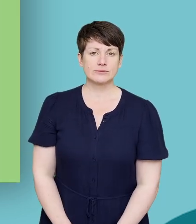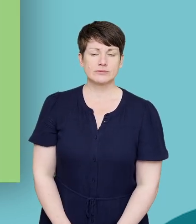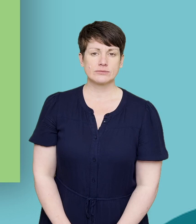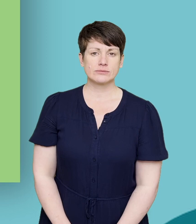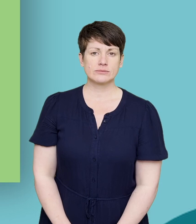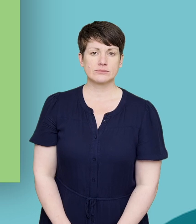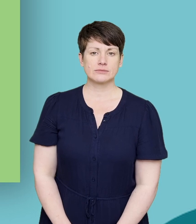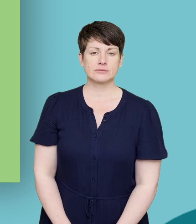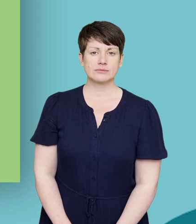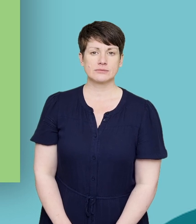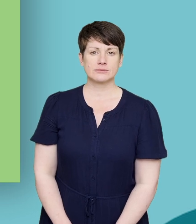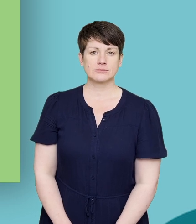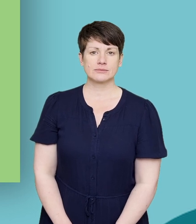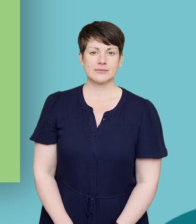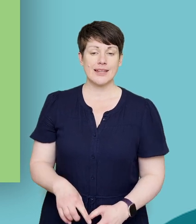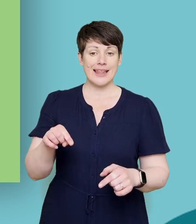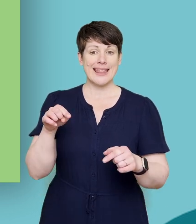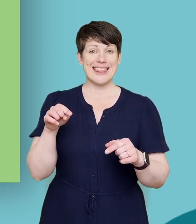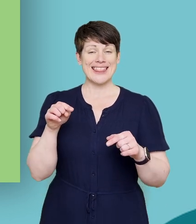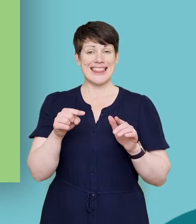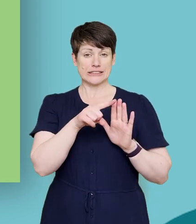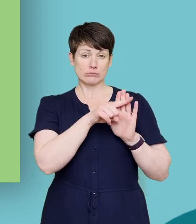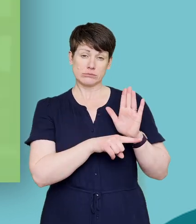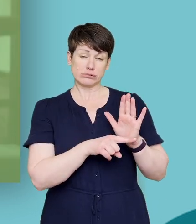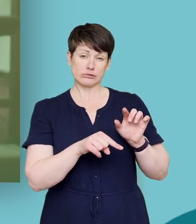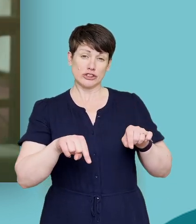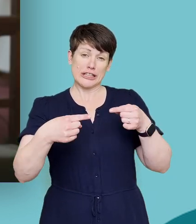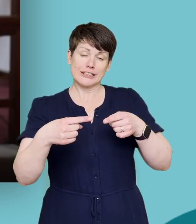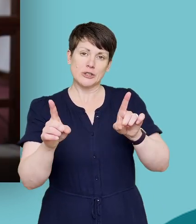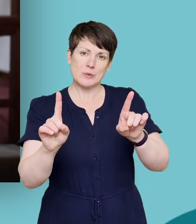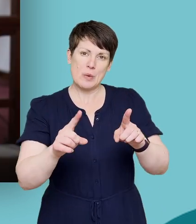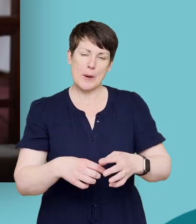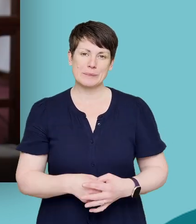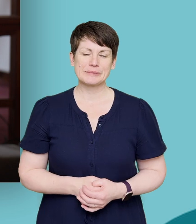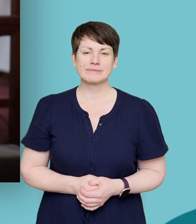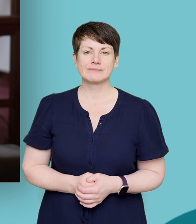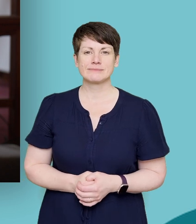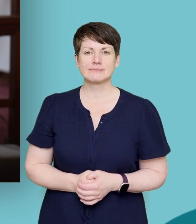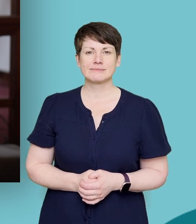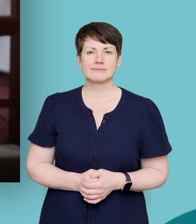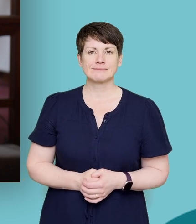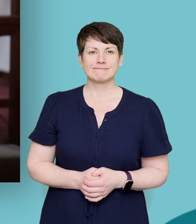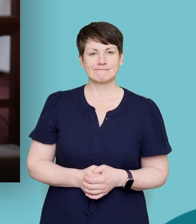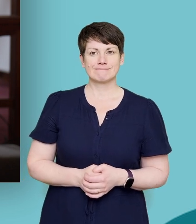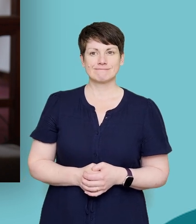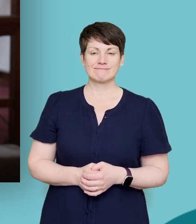What challenges does this principle raise for you? Some people have found the idea of decolonising a really